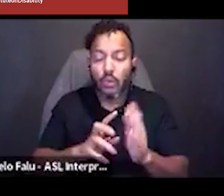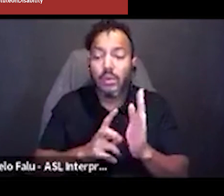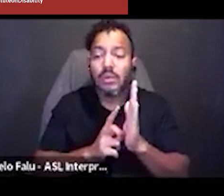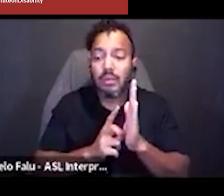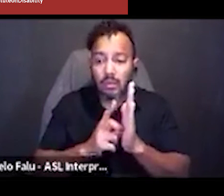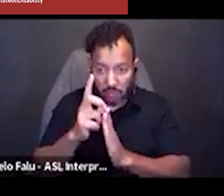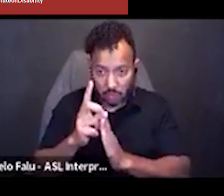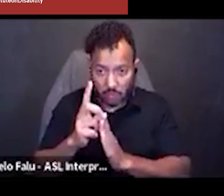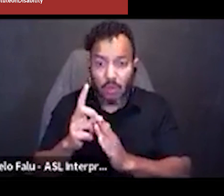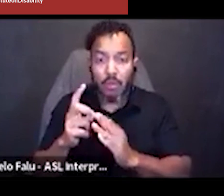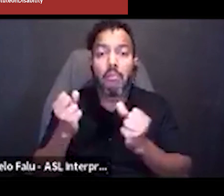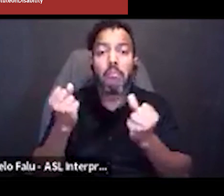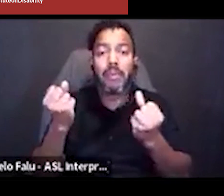many years.